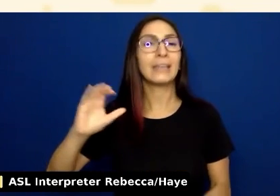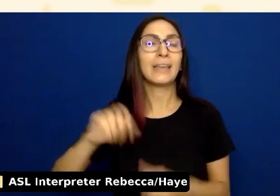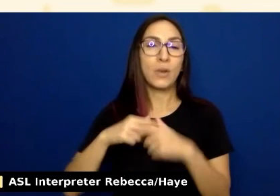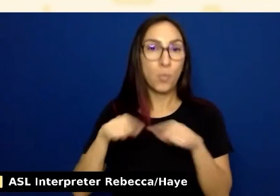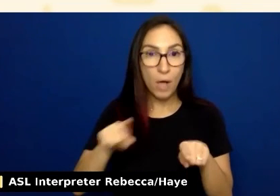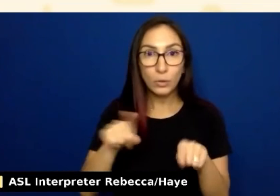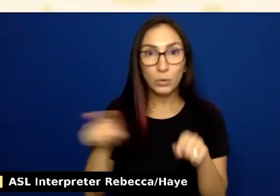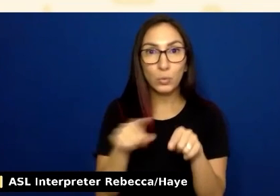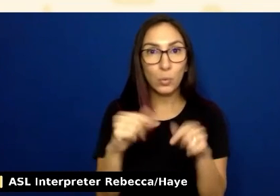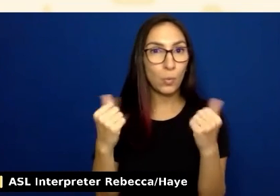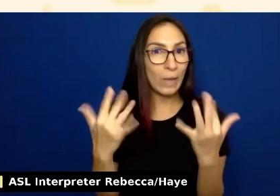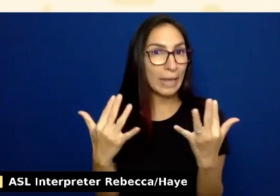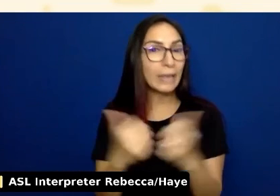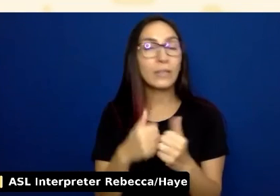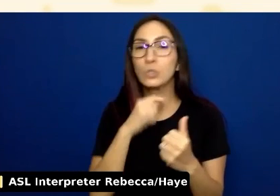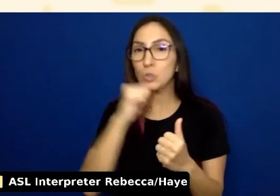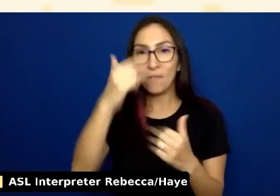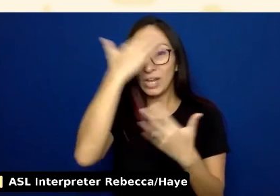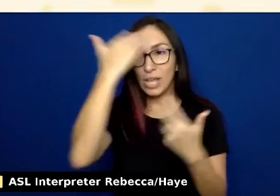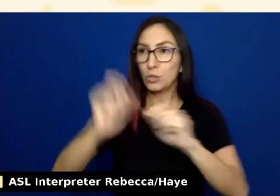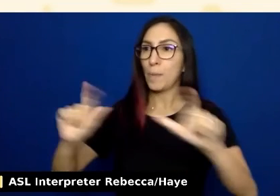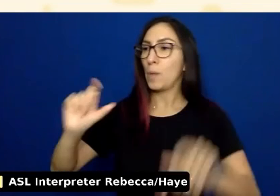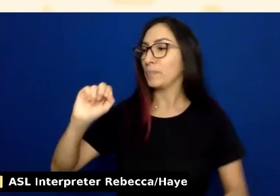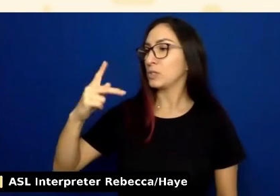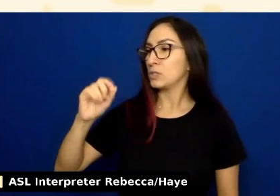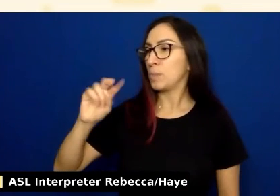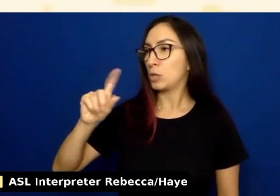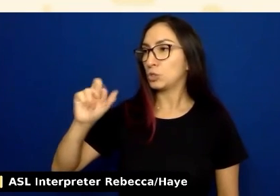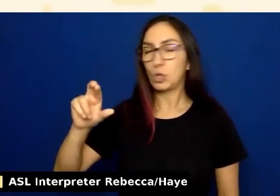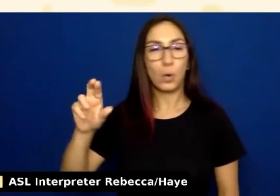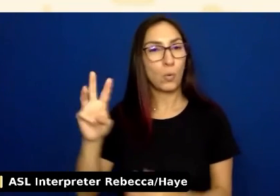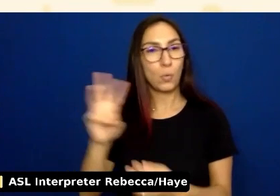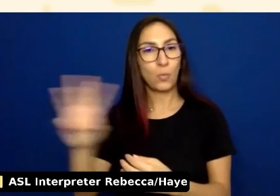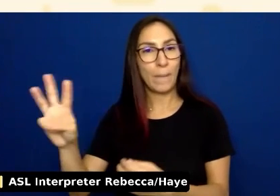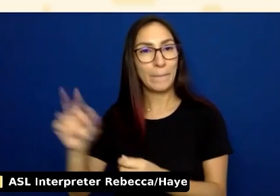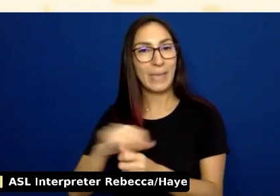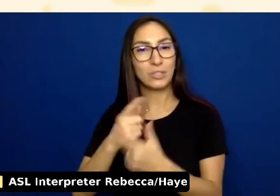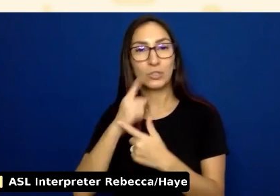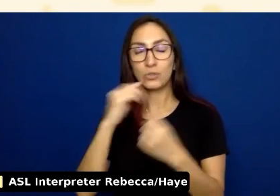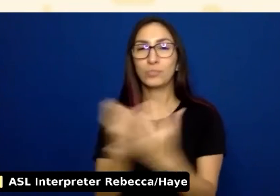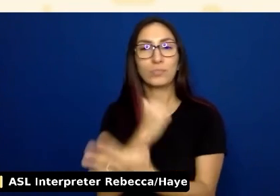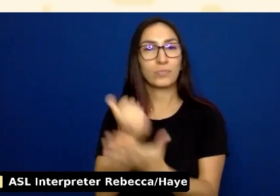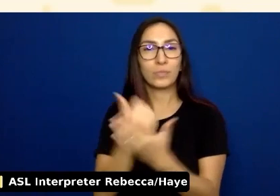to visit our sponsors pages to grab a bunch of virtual swag and enter for a chance to win some great prizes.